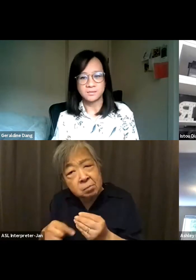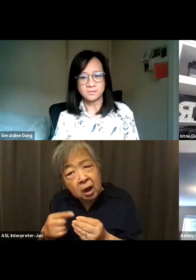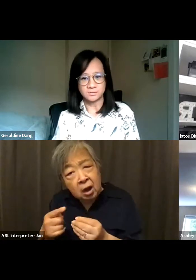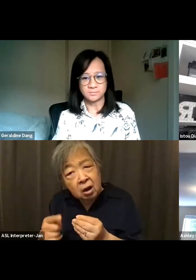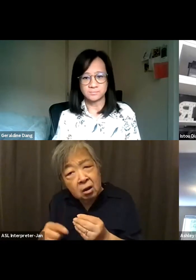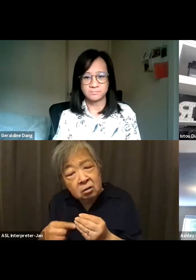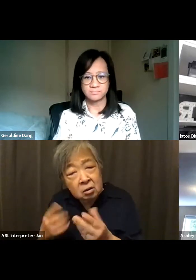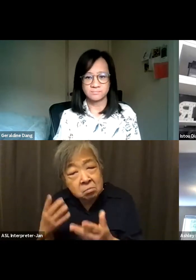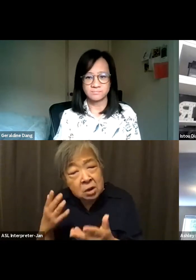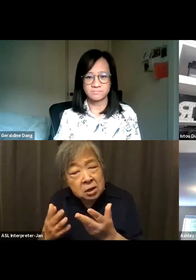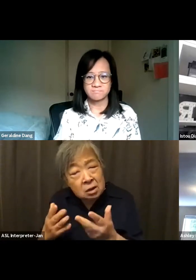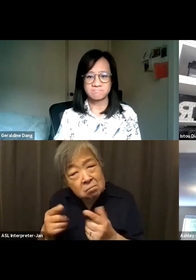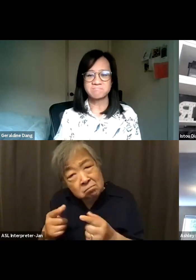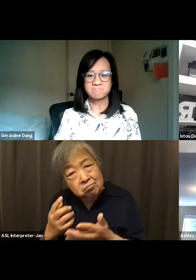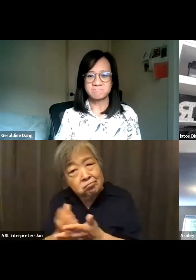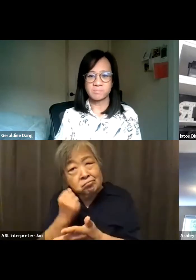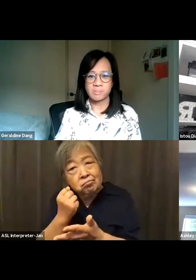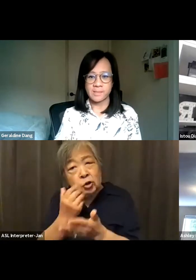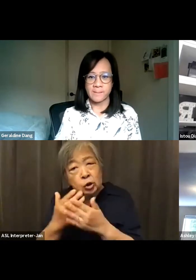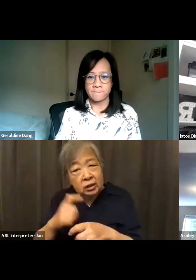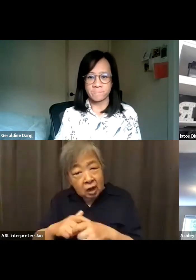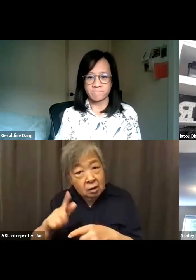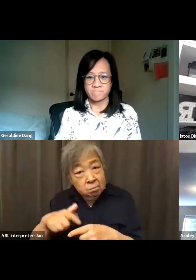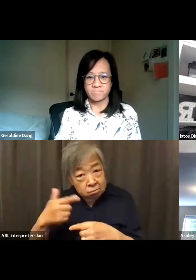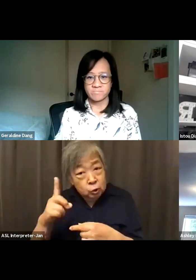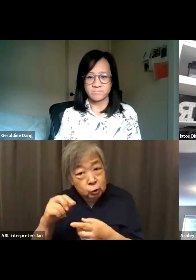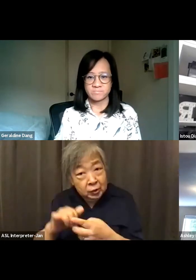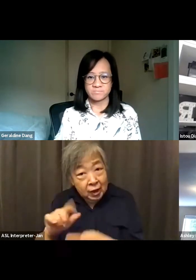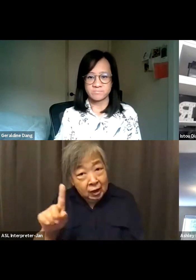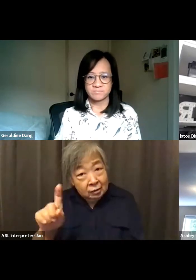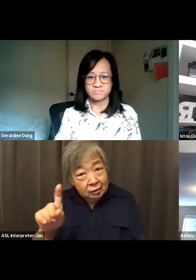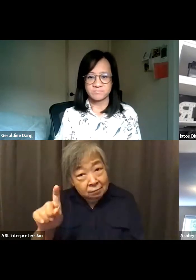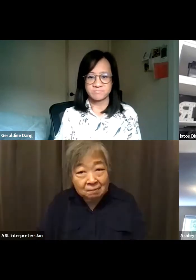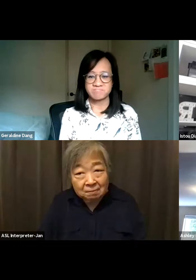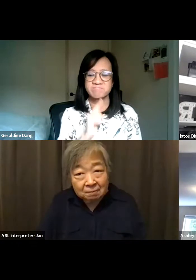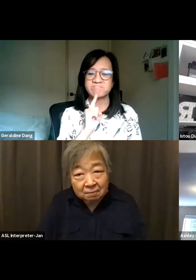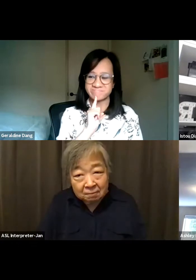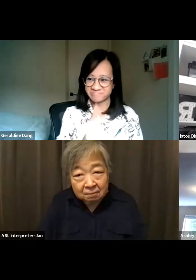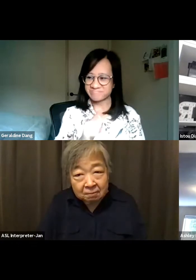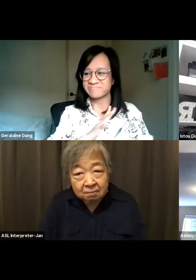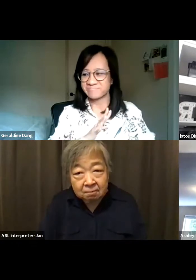maybe this would be a good chance to do that.